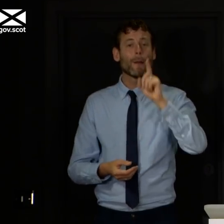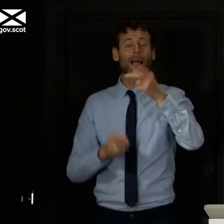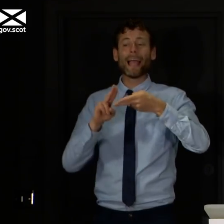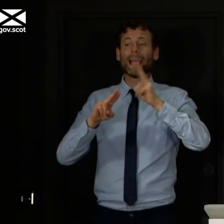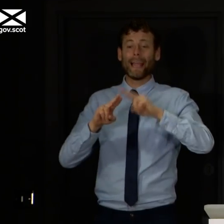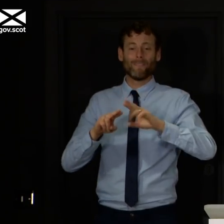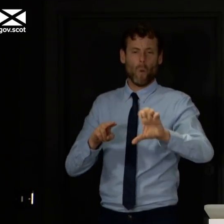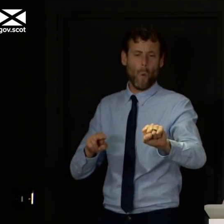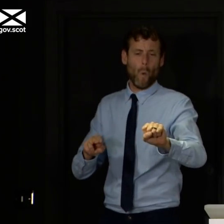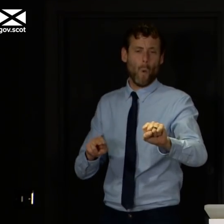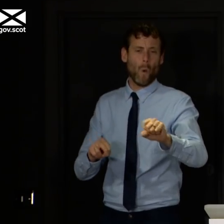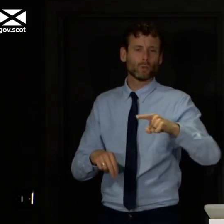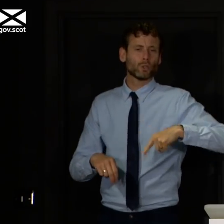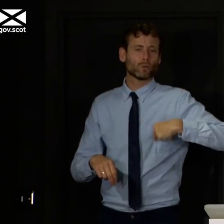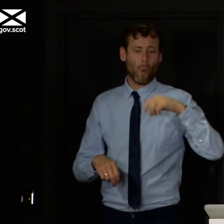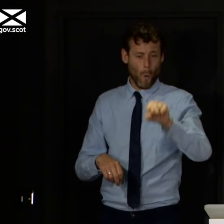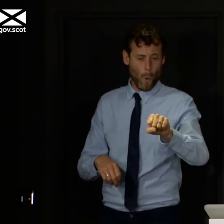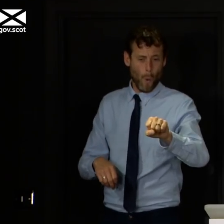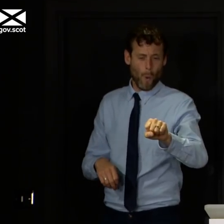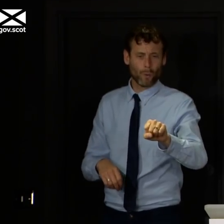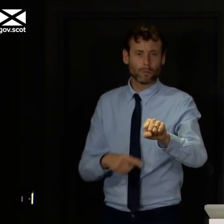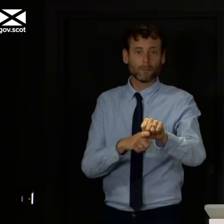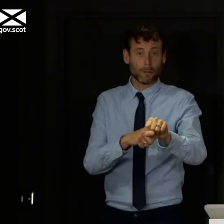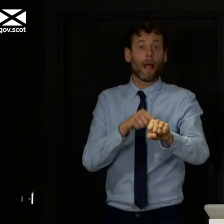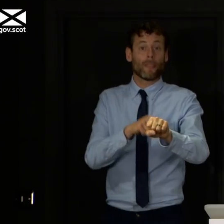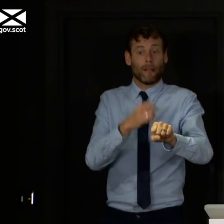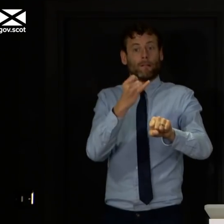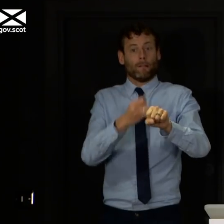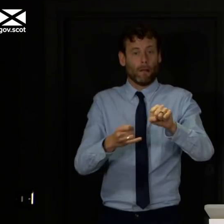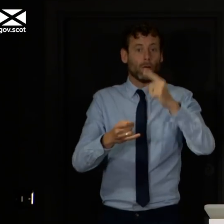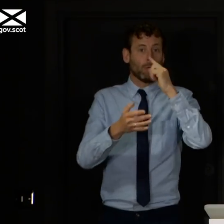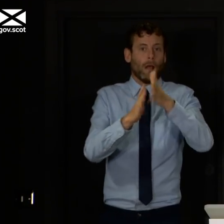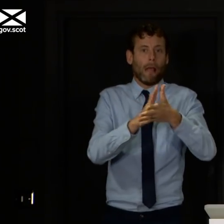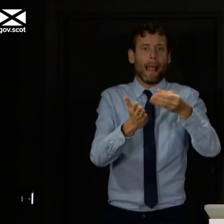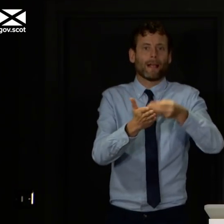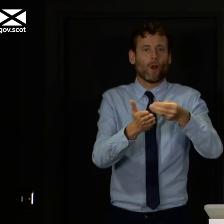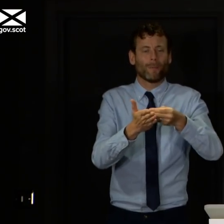damage to the economy. So getting all of these decisions taken at the right pace with the